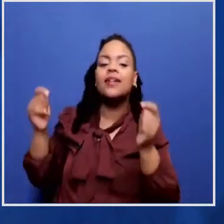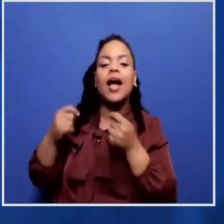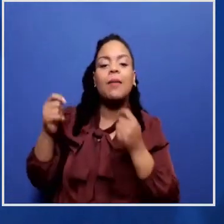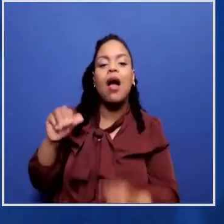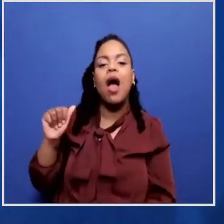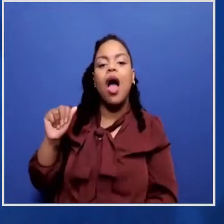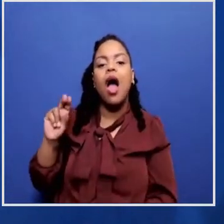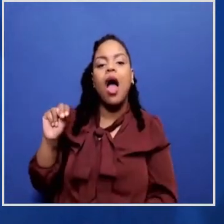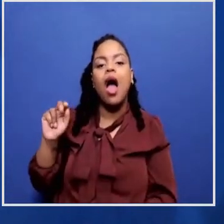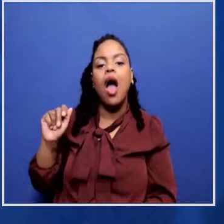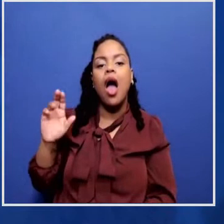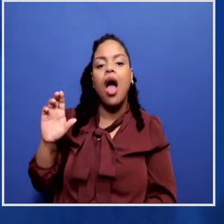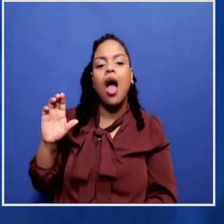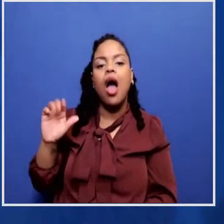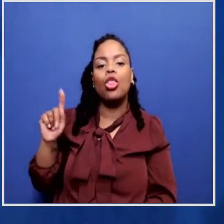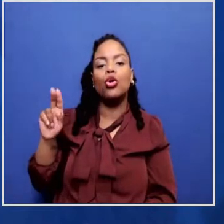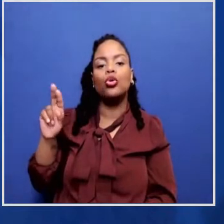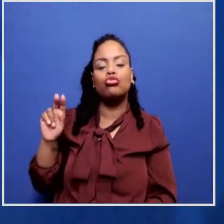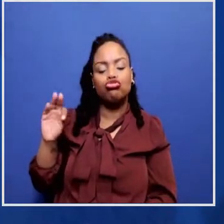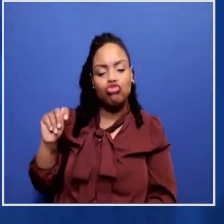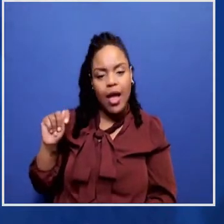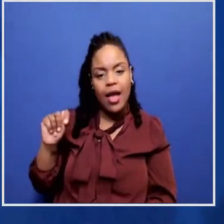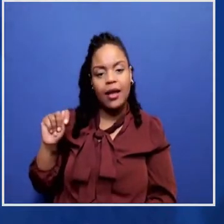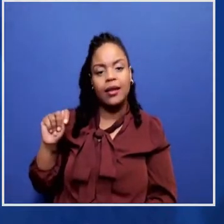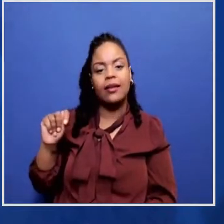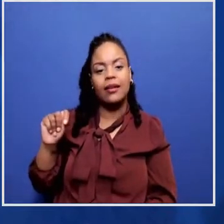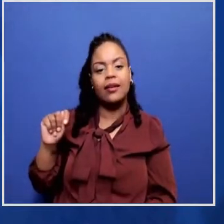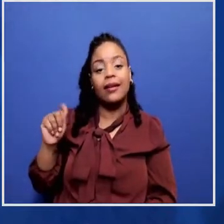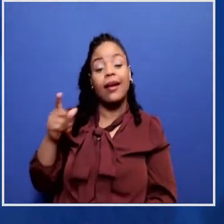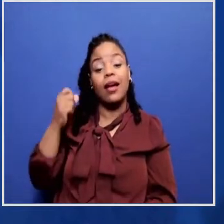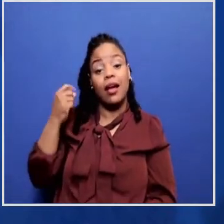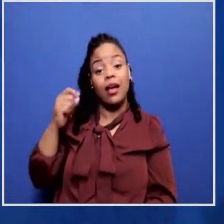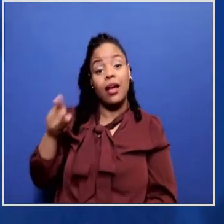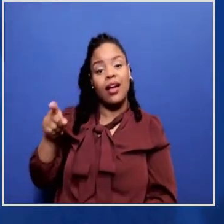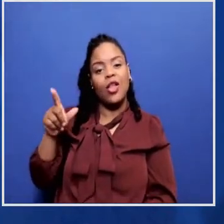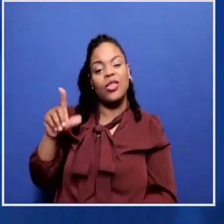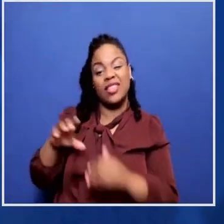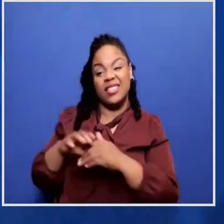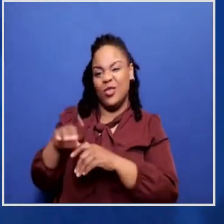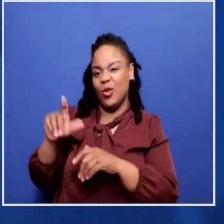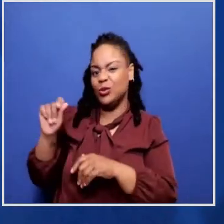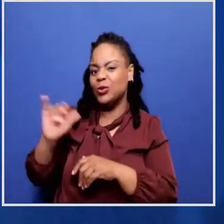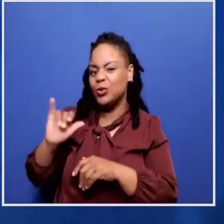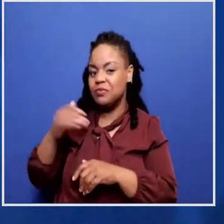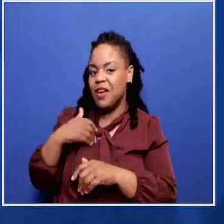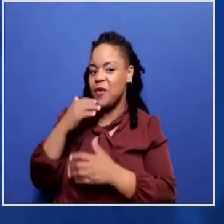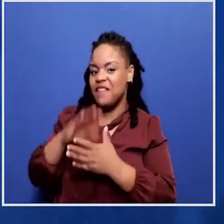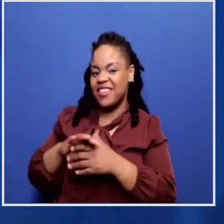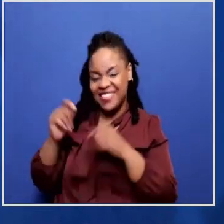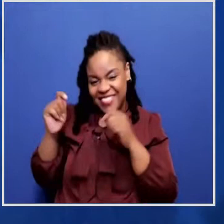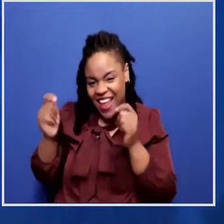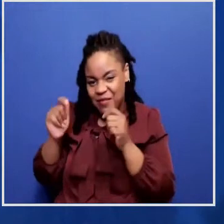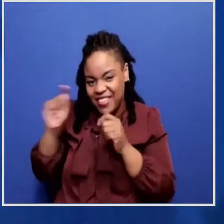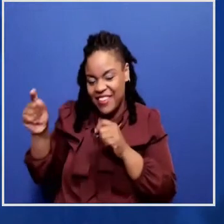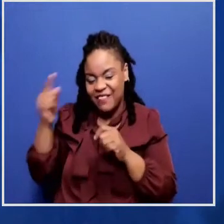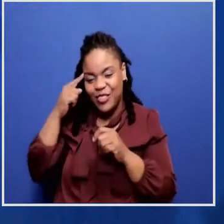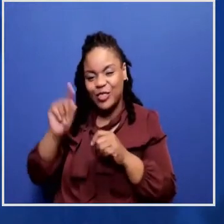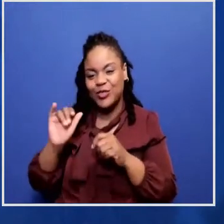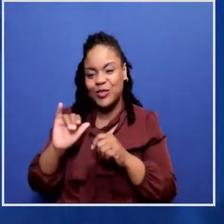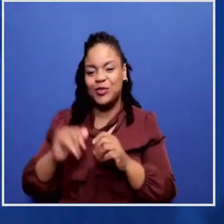I'VE GOT TO GIVE A SHOUT OUT